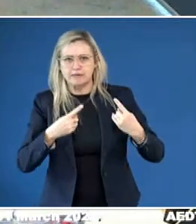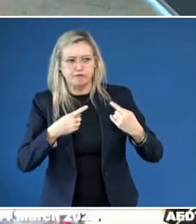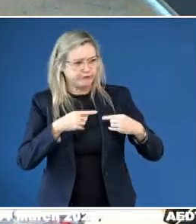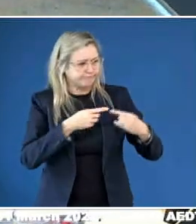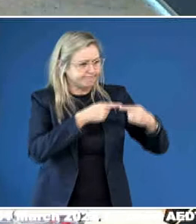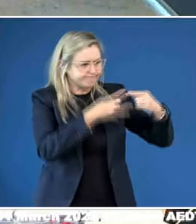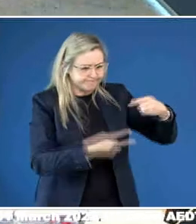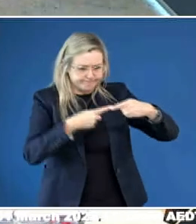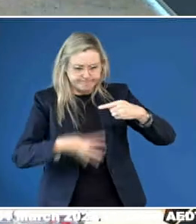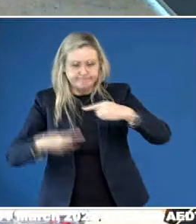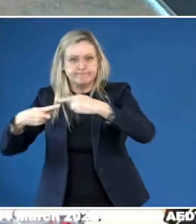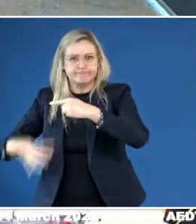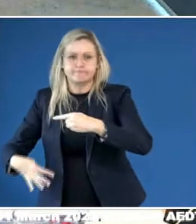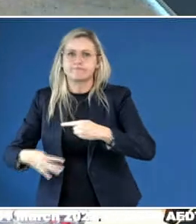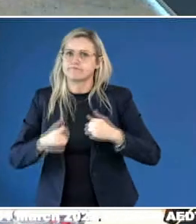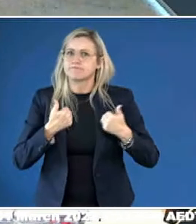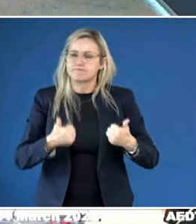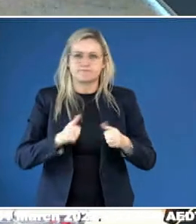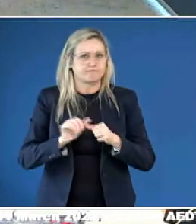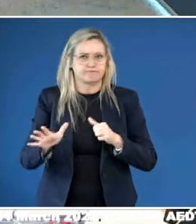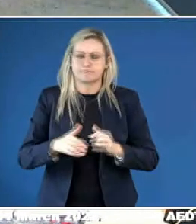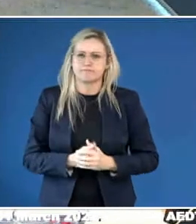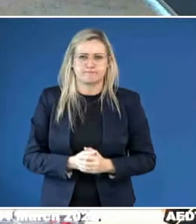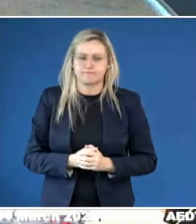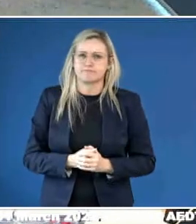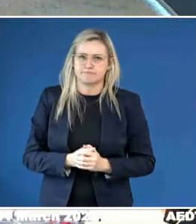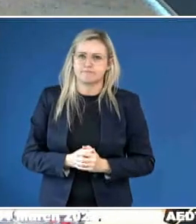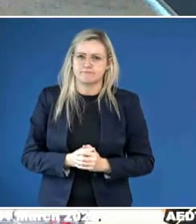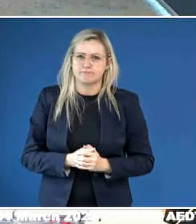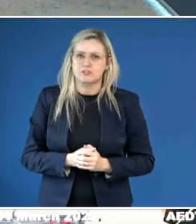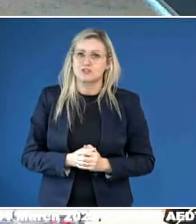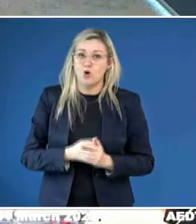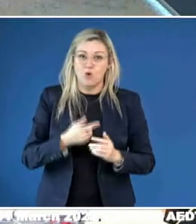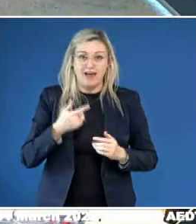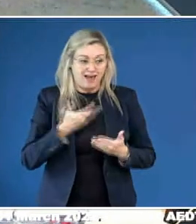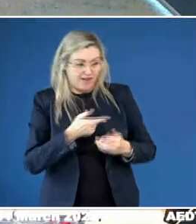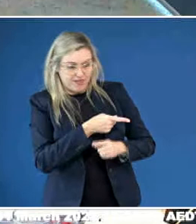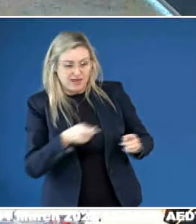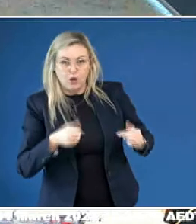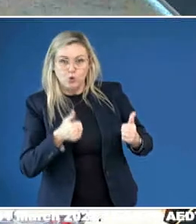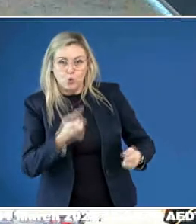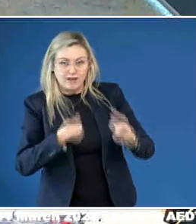have been addressed owe a great deal to the contributions that WWDA has made to the